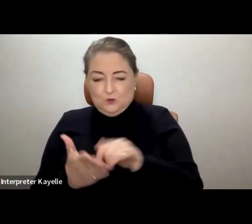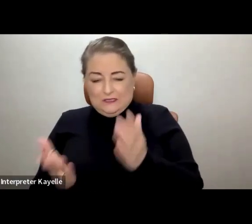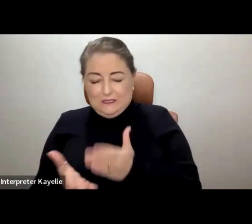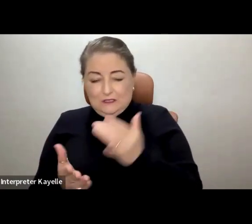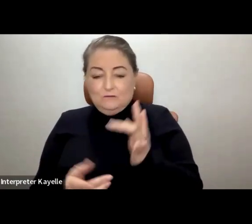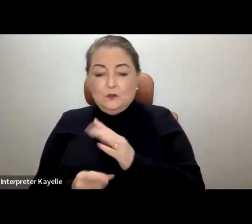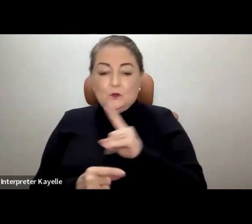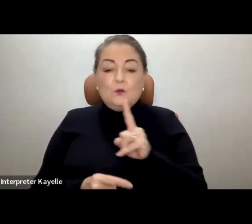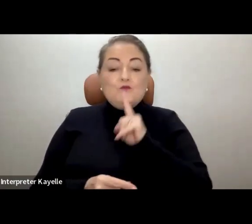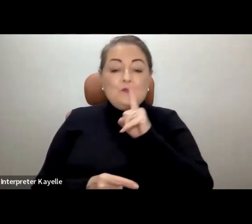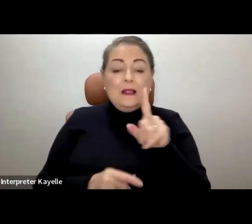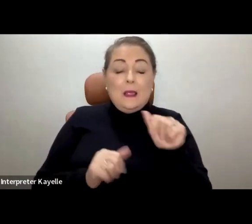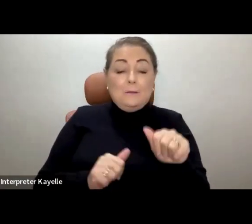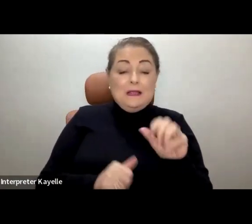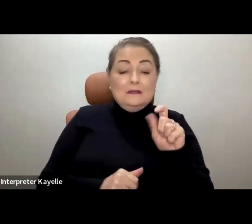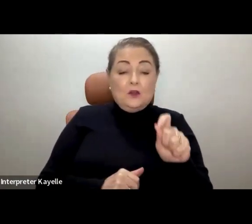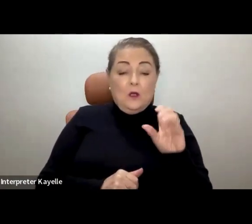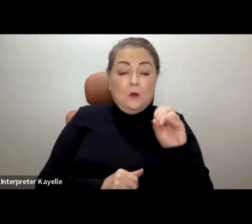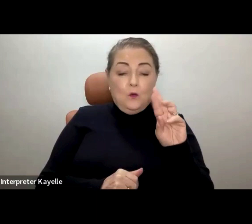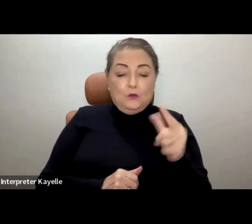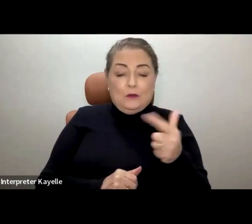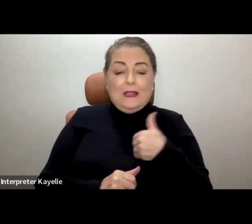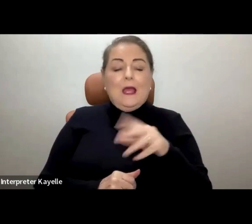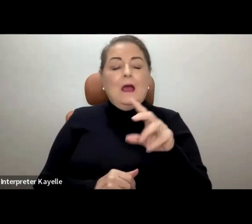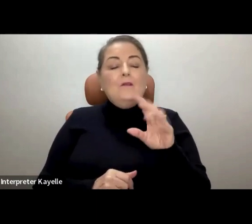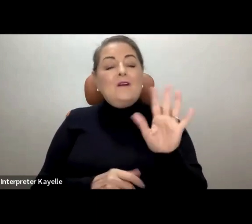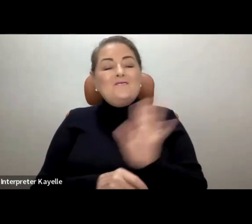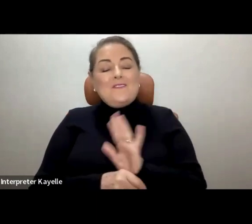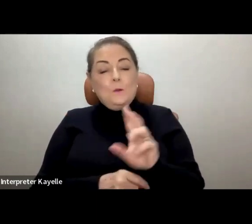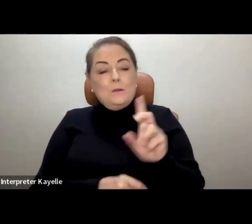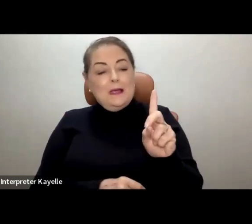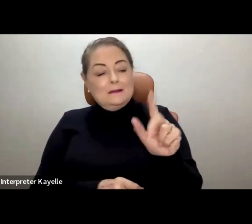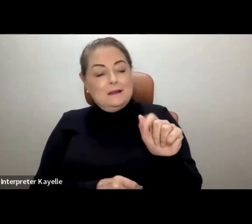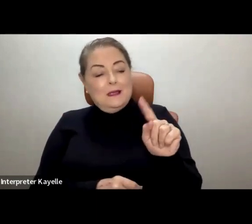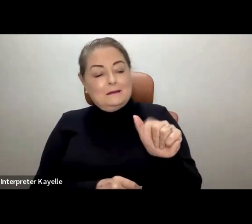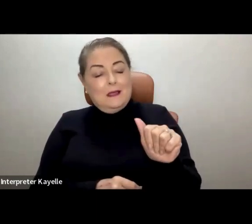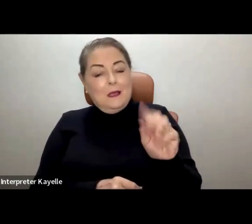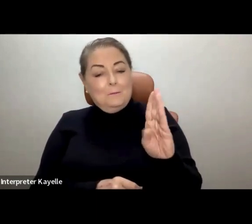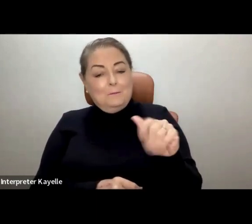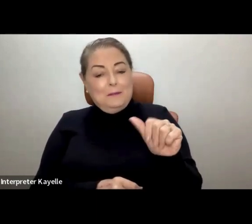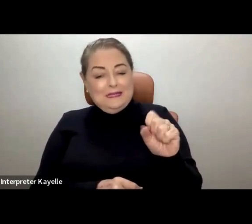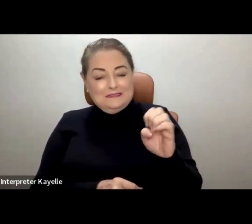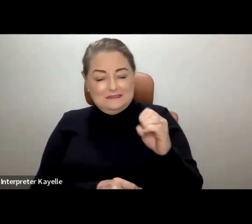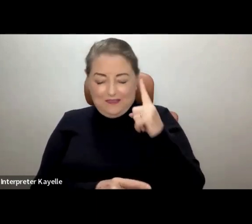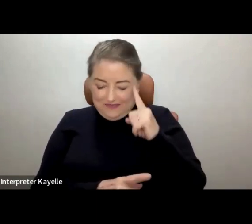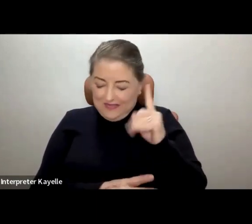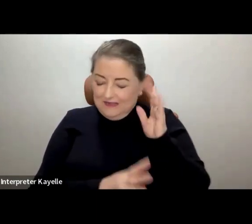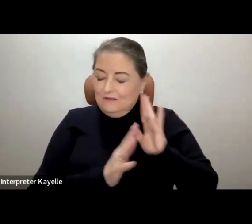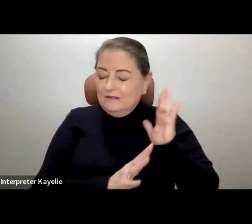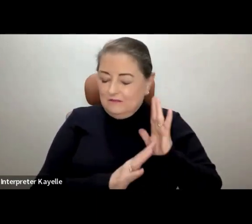Reelabilities, that org, there's a film database of, I believe all of our past films, I think some have been missed them